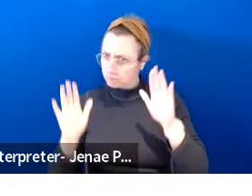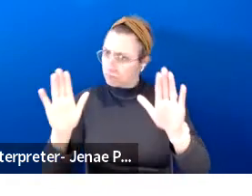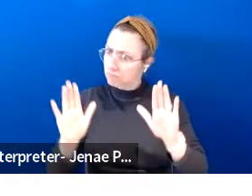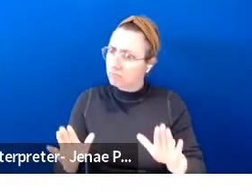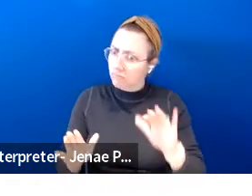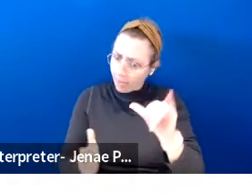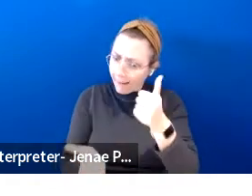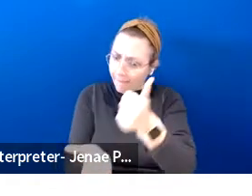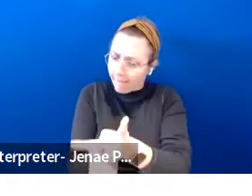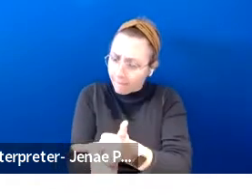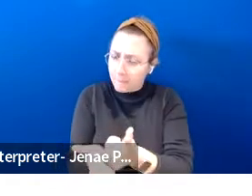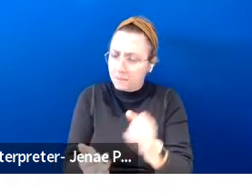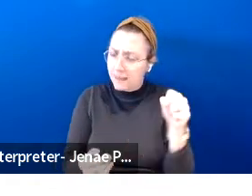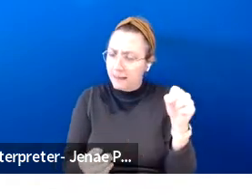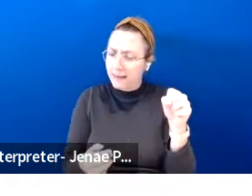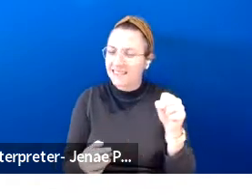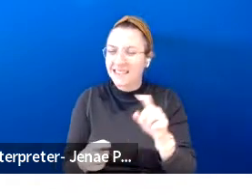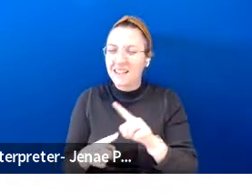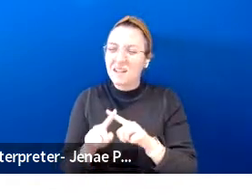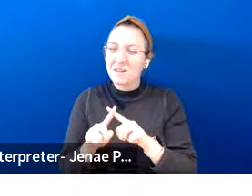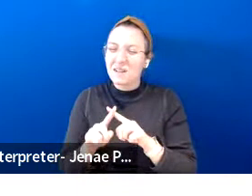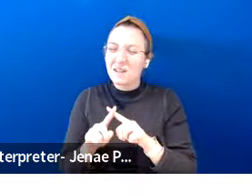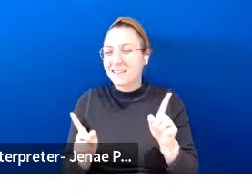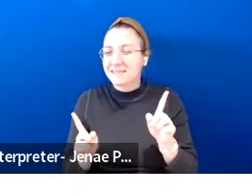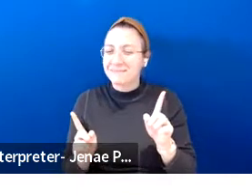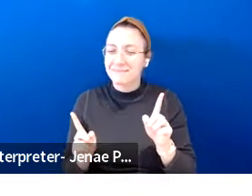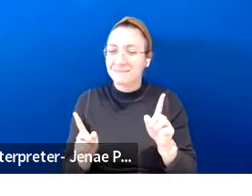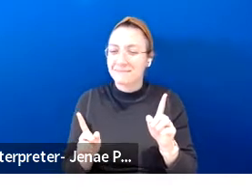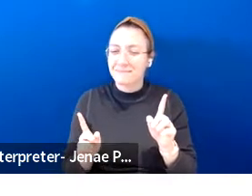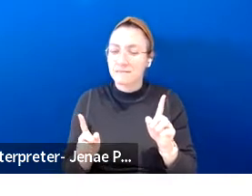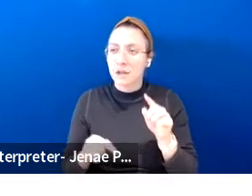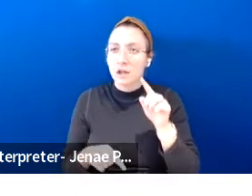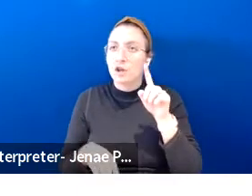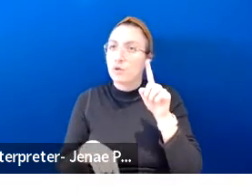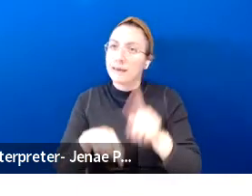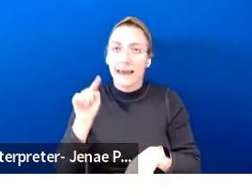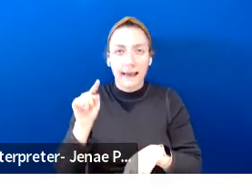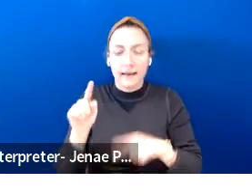It doesn't have a way to achieve what you're wanting to see moving forward.